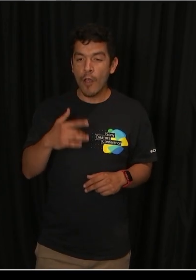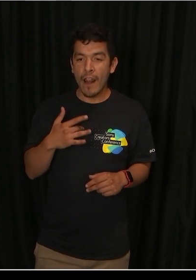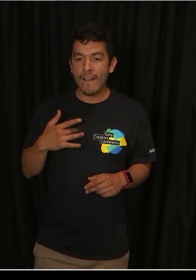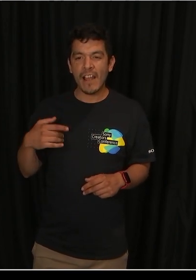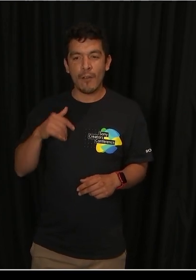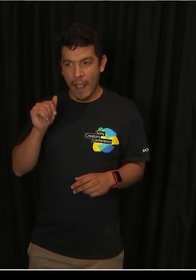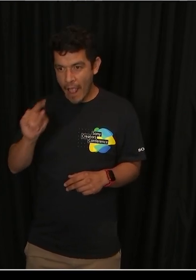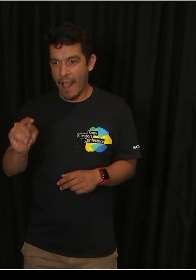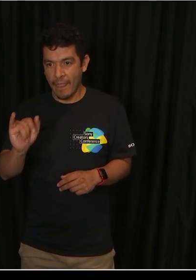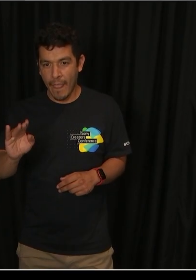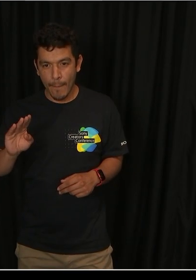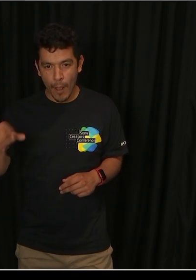really felt authentic.